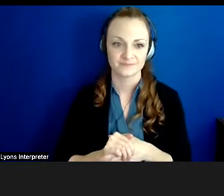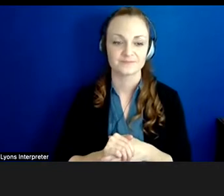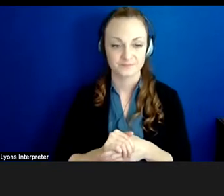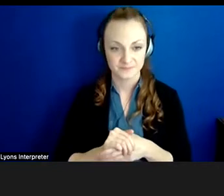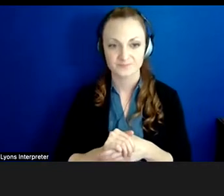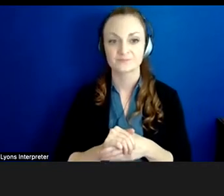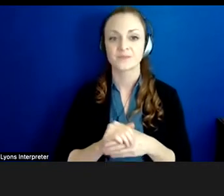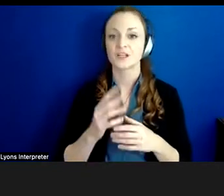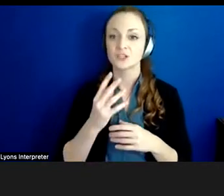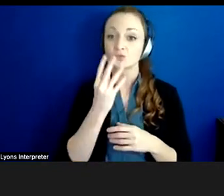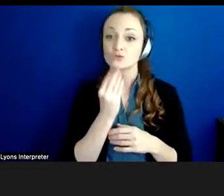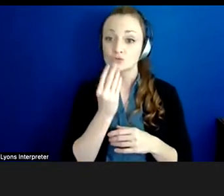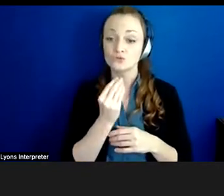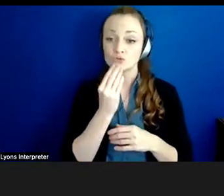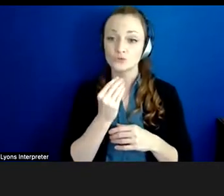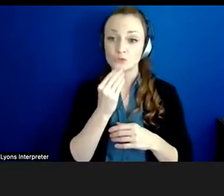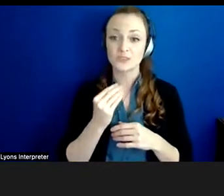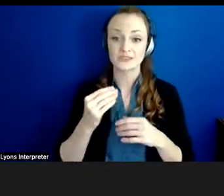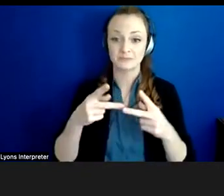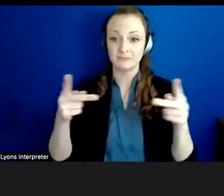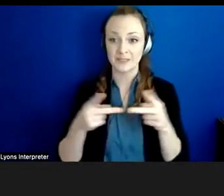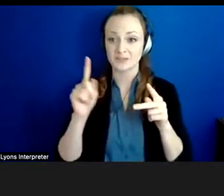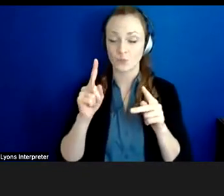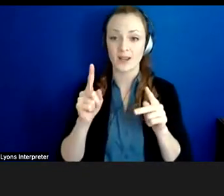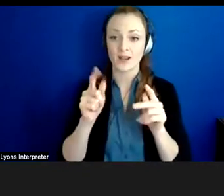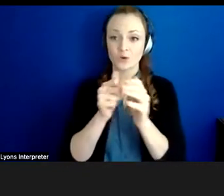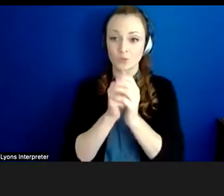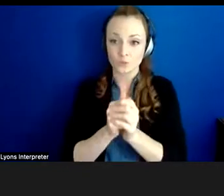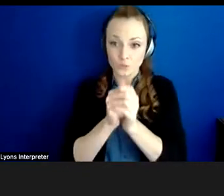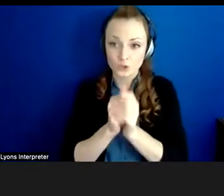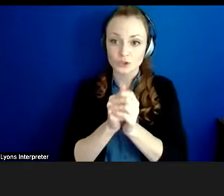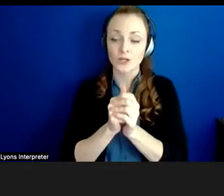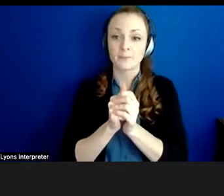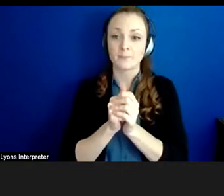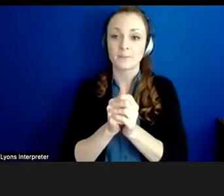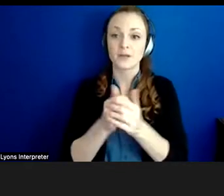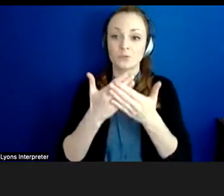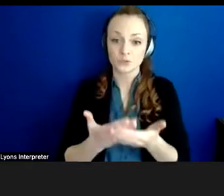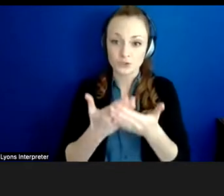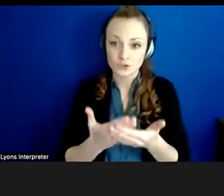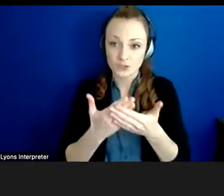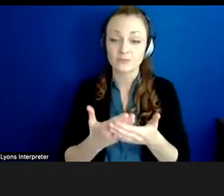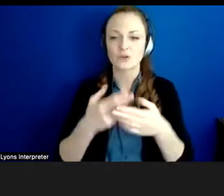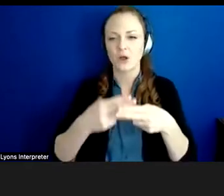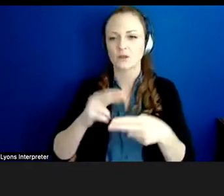which are called synagogues or temples. 19:09:58 But the Passover cedar does not really